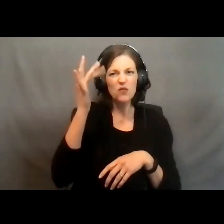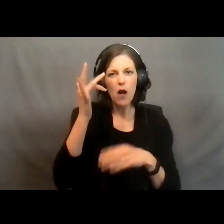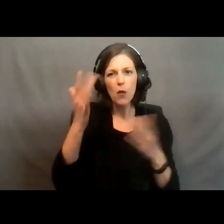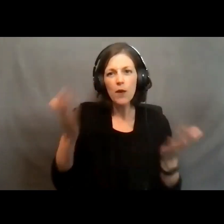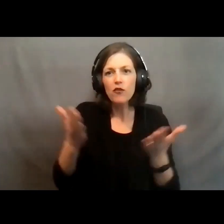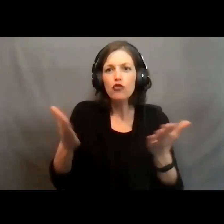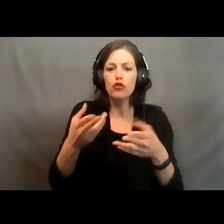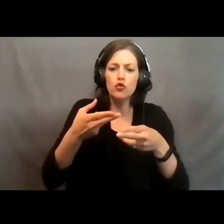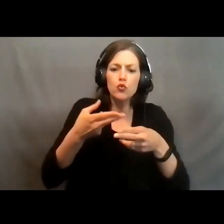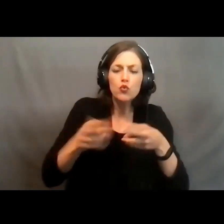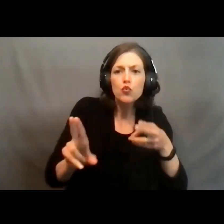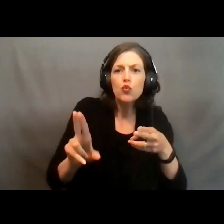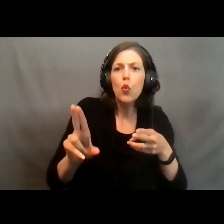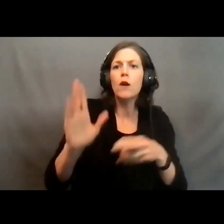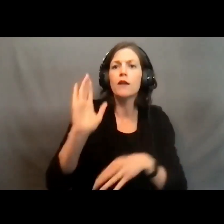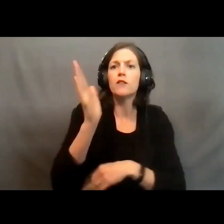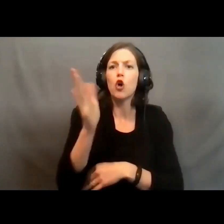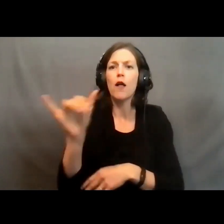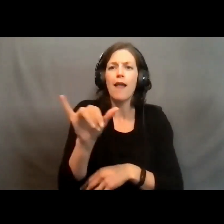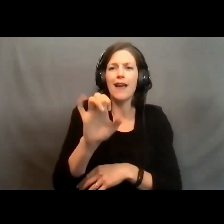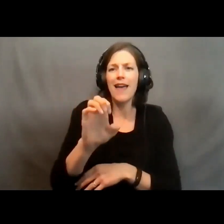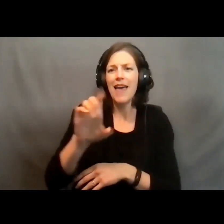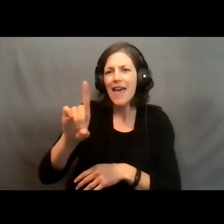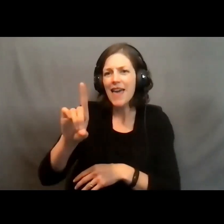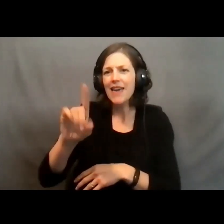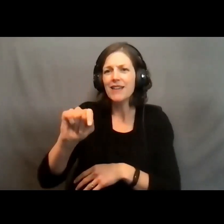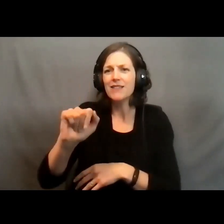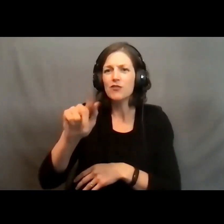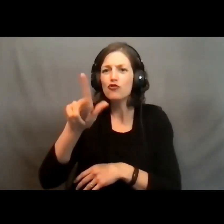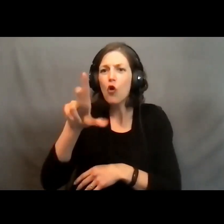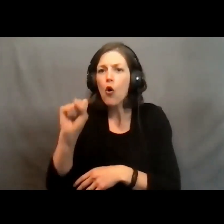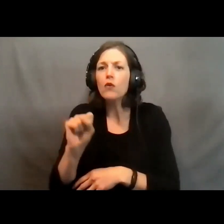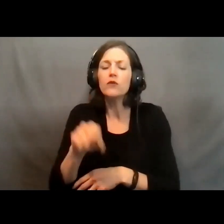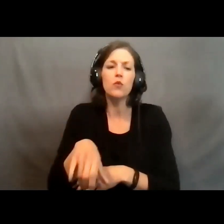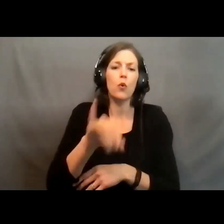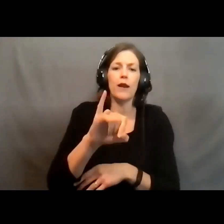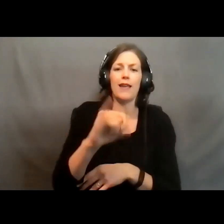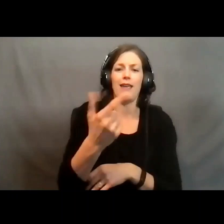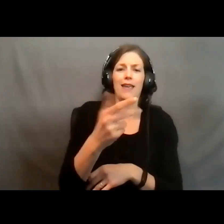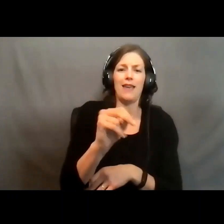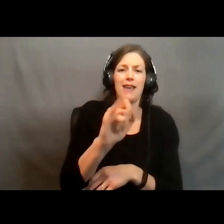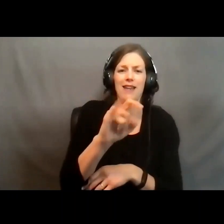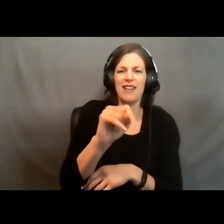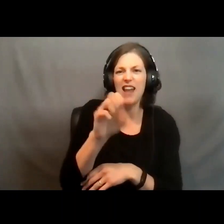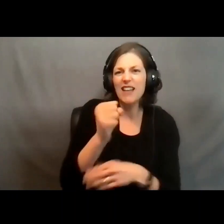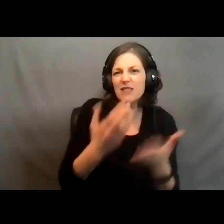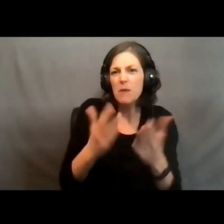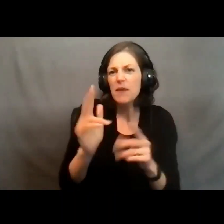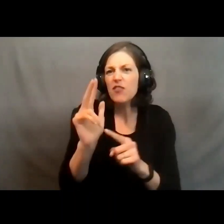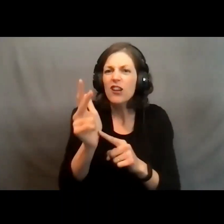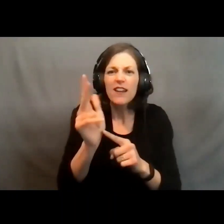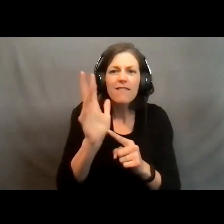13:36:38 or ignites that are in symposia that are maybe 3 to 5 minutes that are